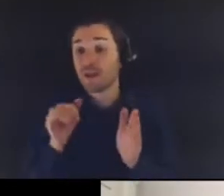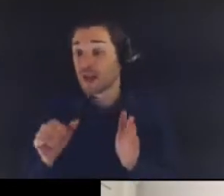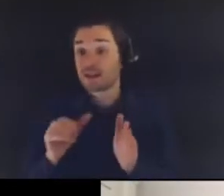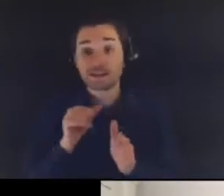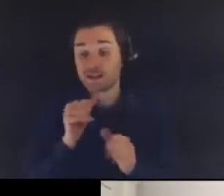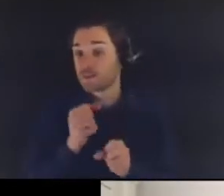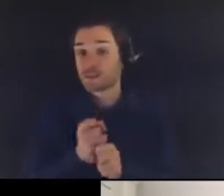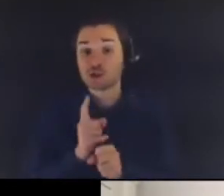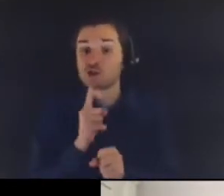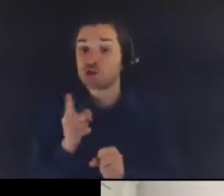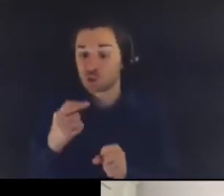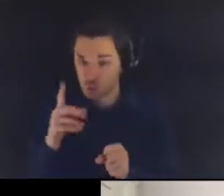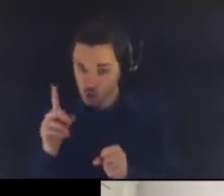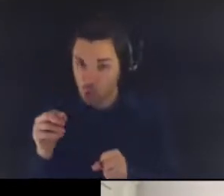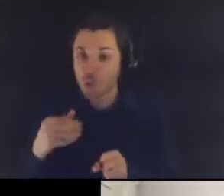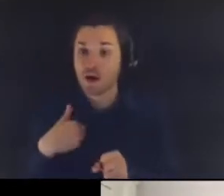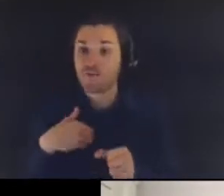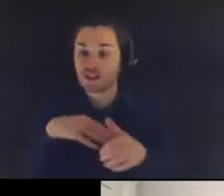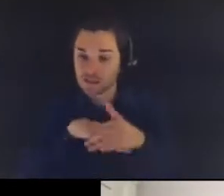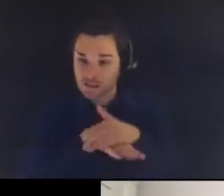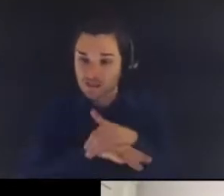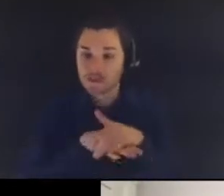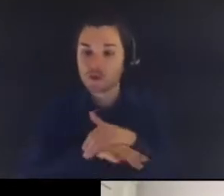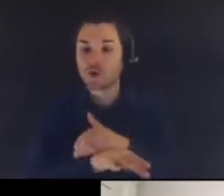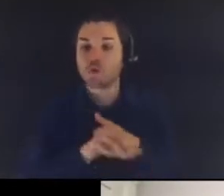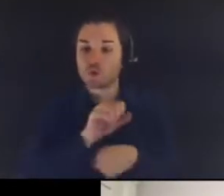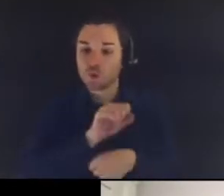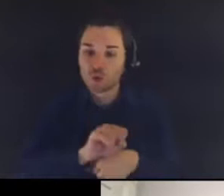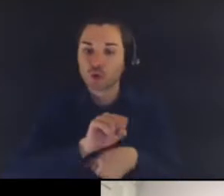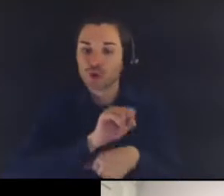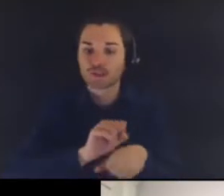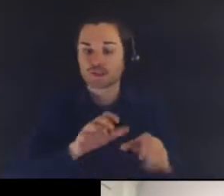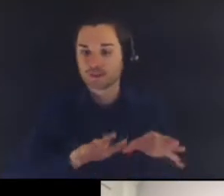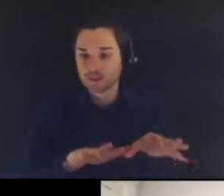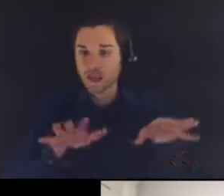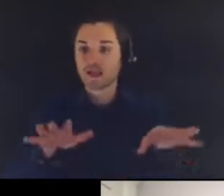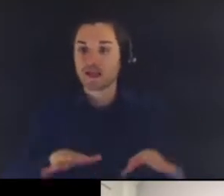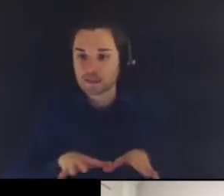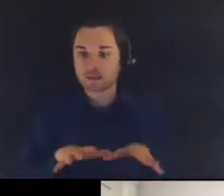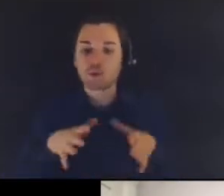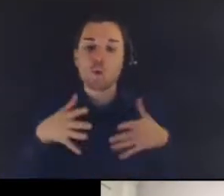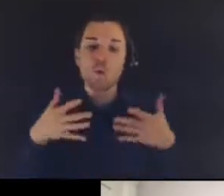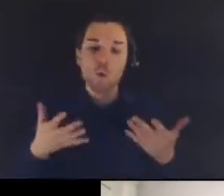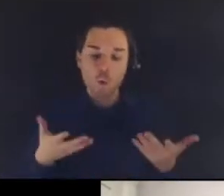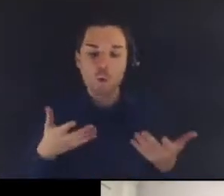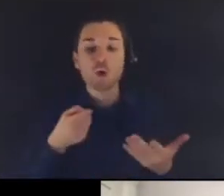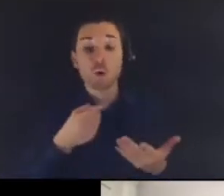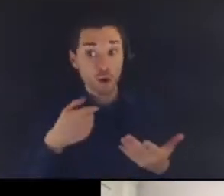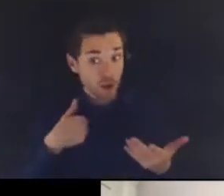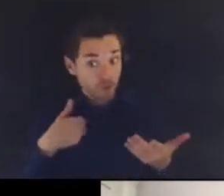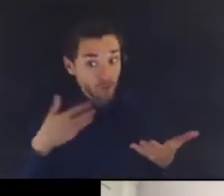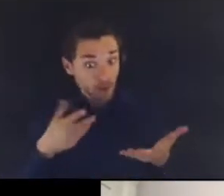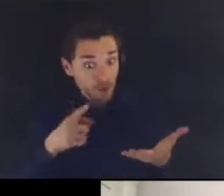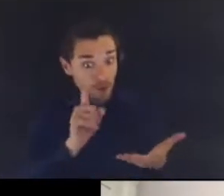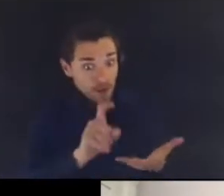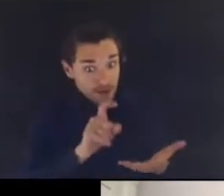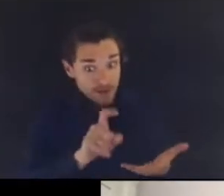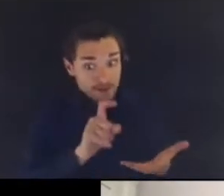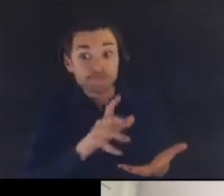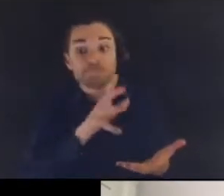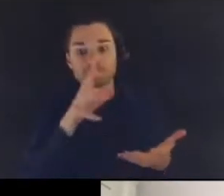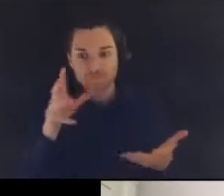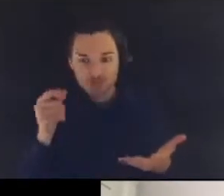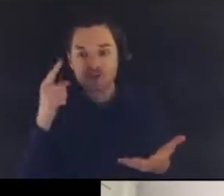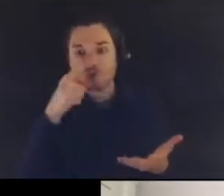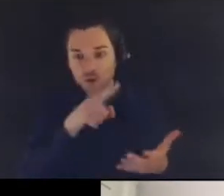accessible working space, or you have what you need in order to be able to go about your